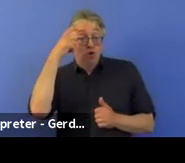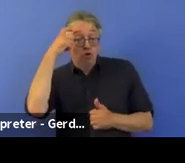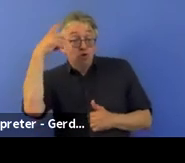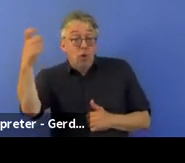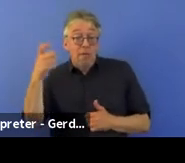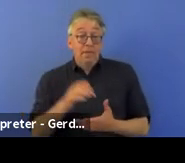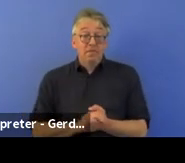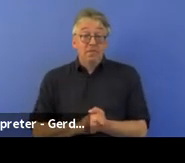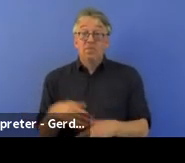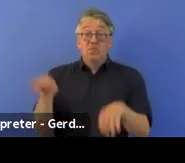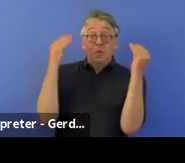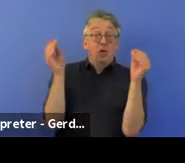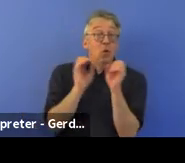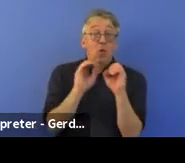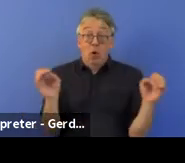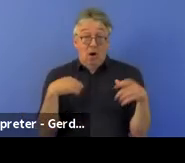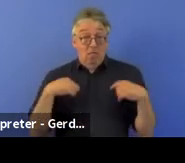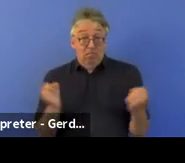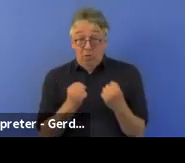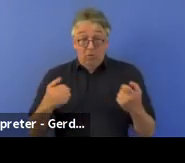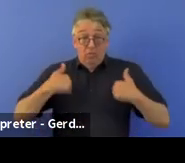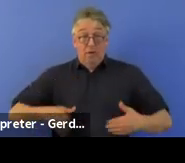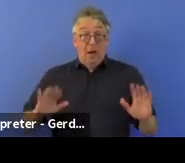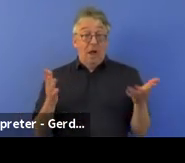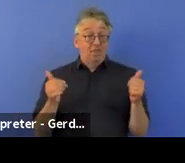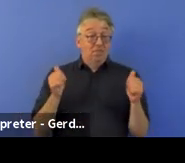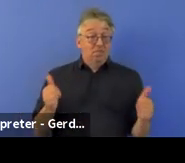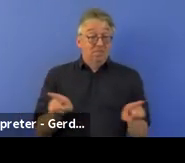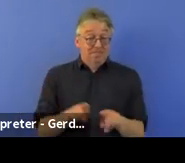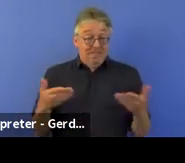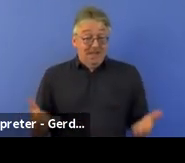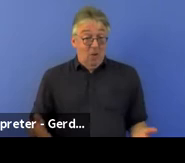you? Education has helped me to realize my rights and dreams. Without